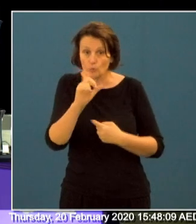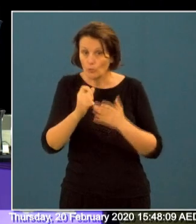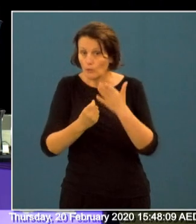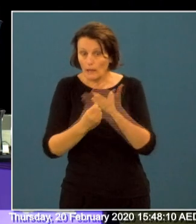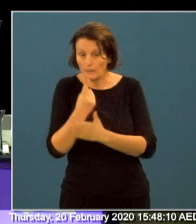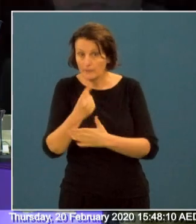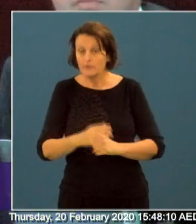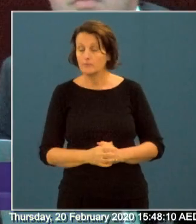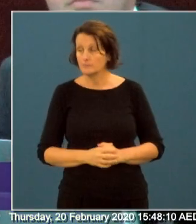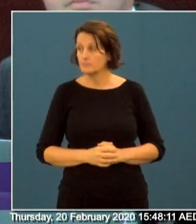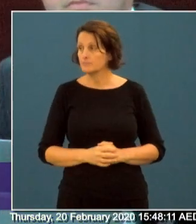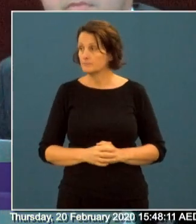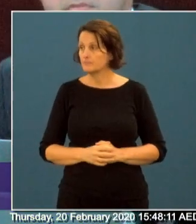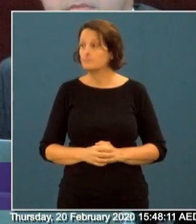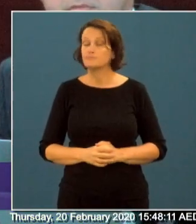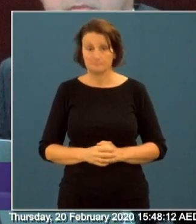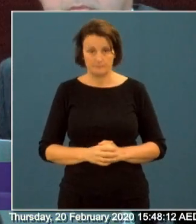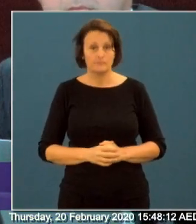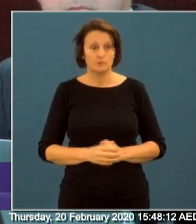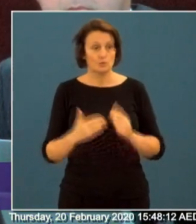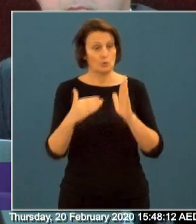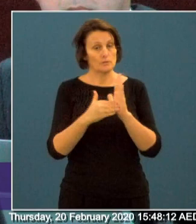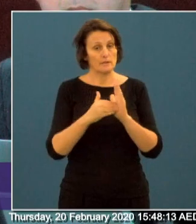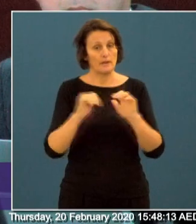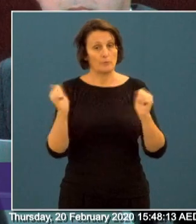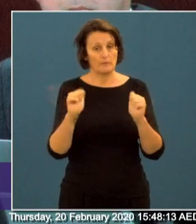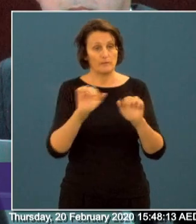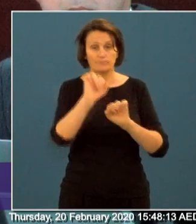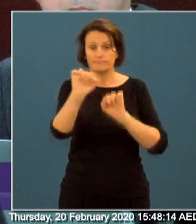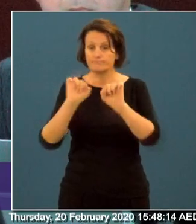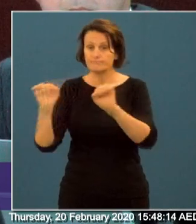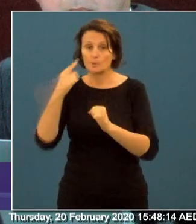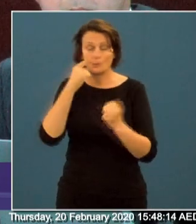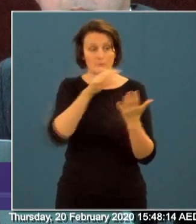I hope I can. So we've finished the evidence today. Tomorrow if we resume at 10am.